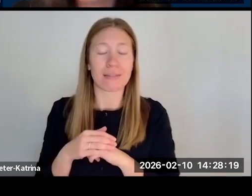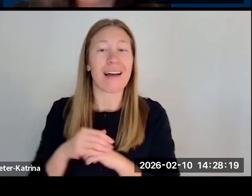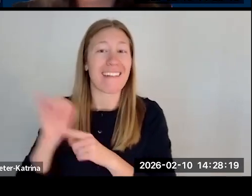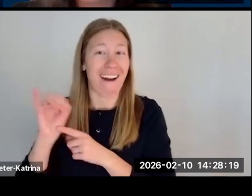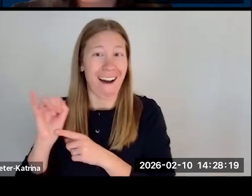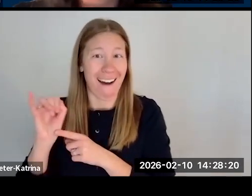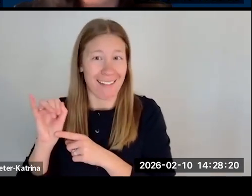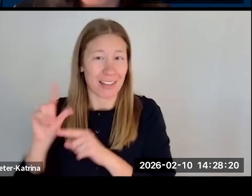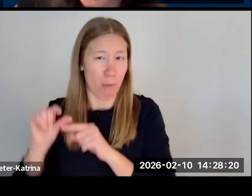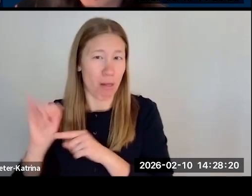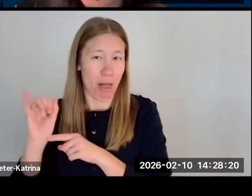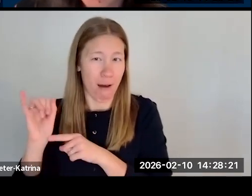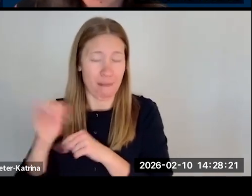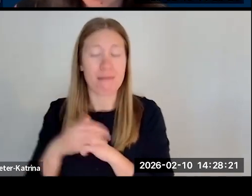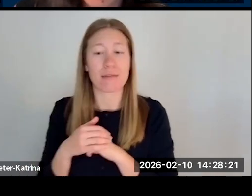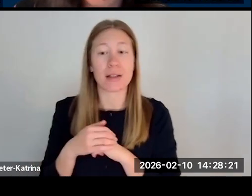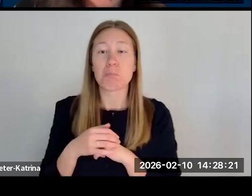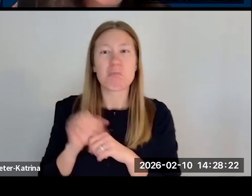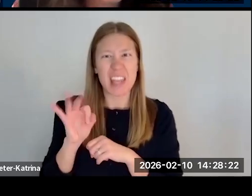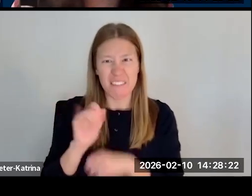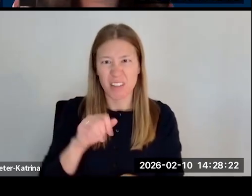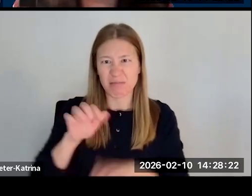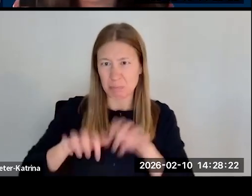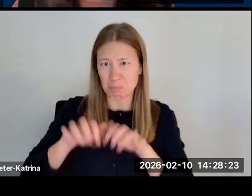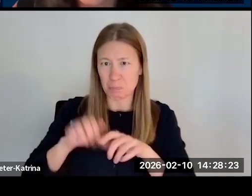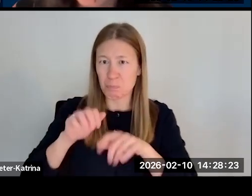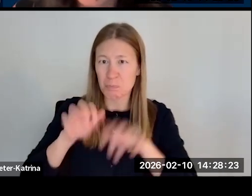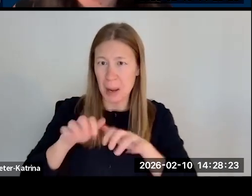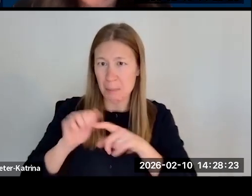If they all look identical in that typeface, that's not a good sign.